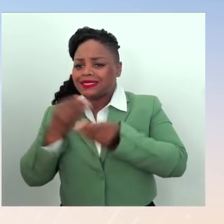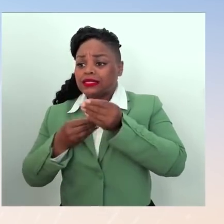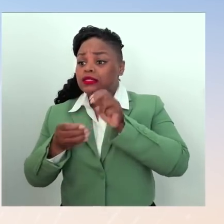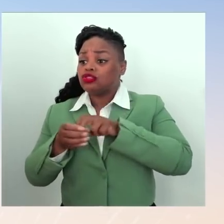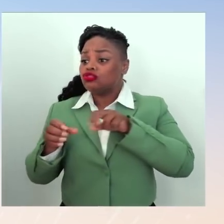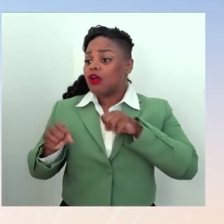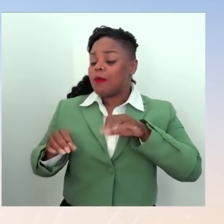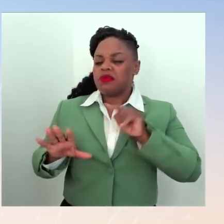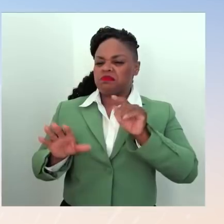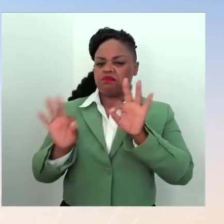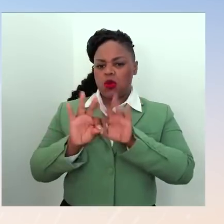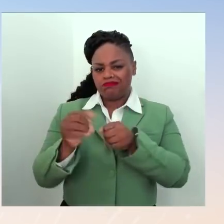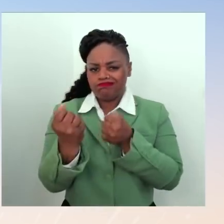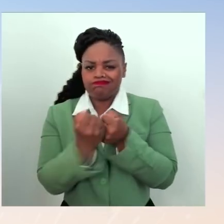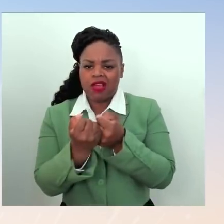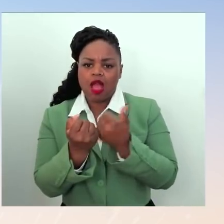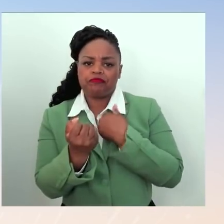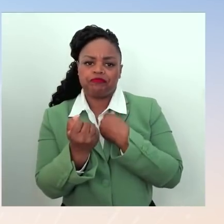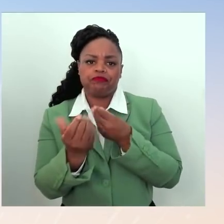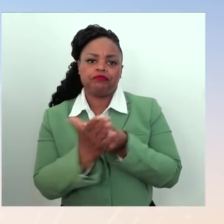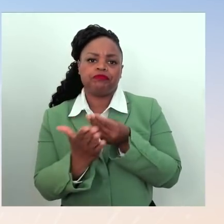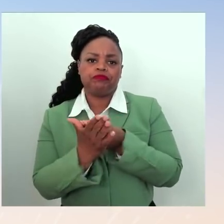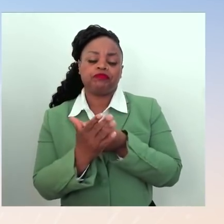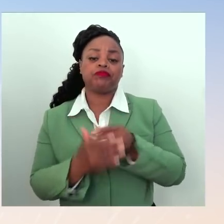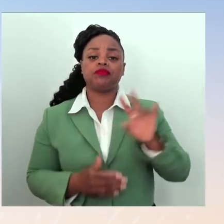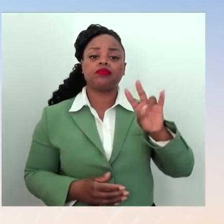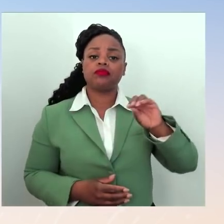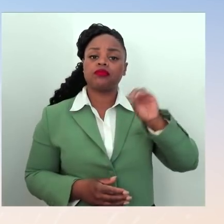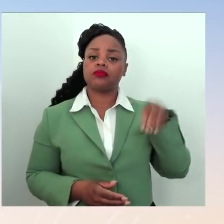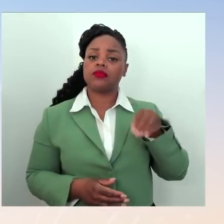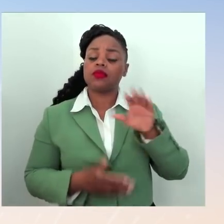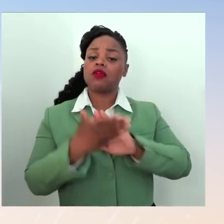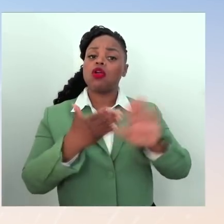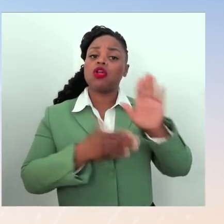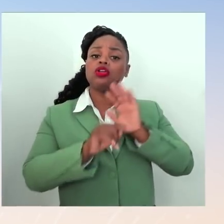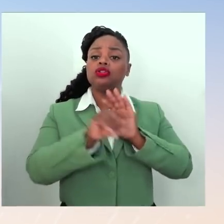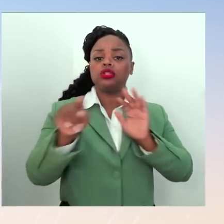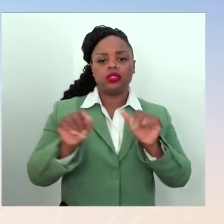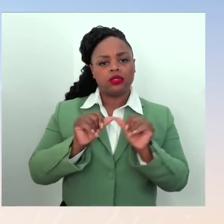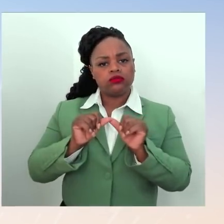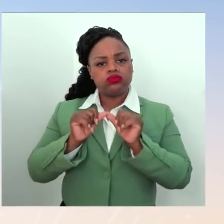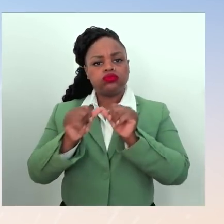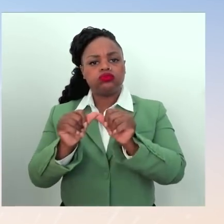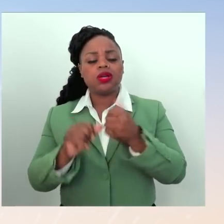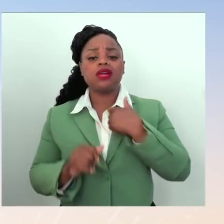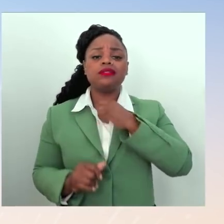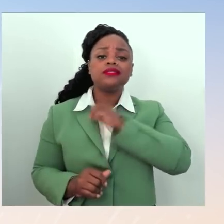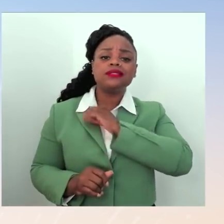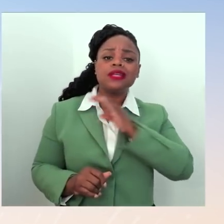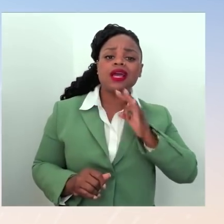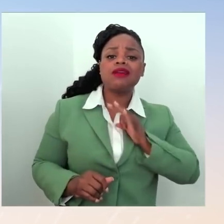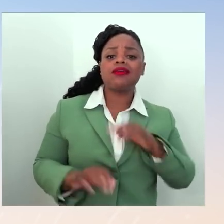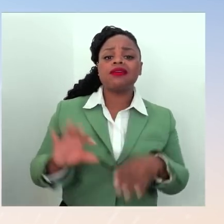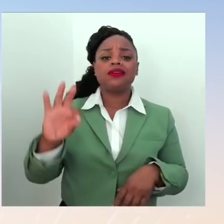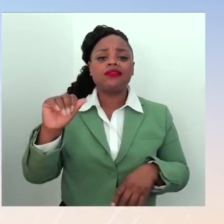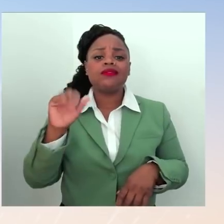and 70 percent of colleges to continue to employ faculty, staff, and other employees. Today, we also have a new announcement